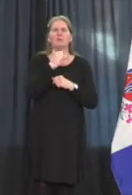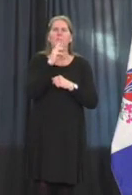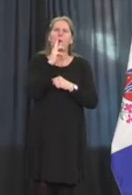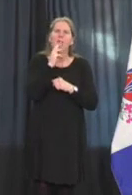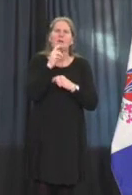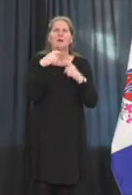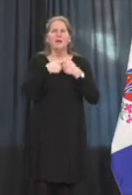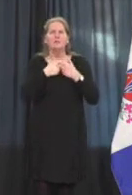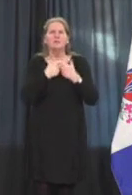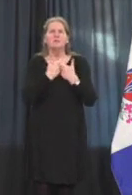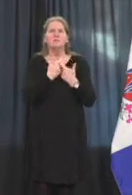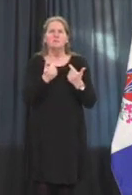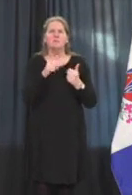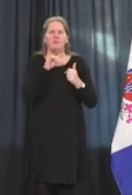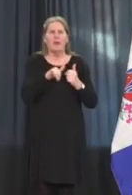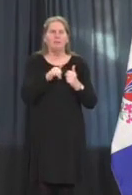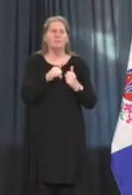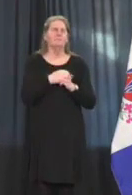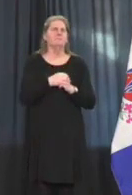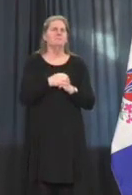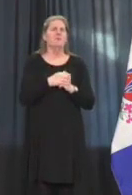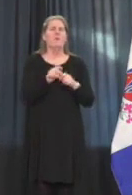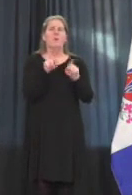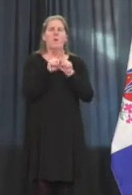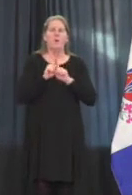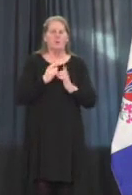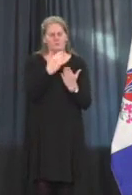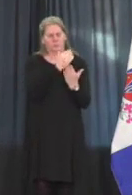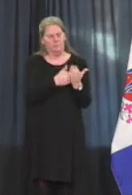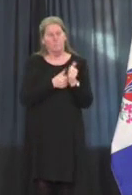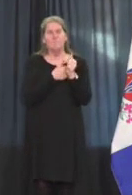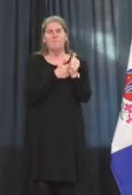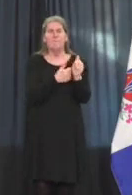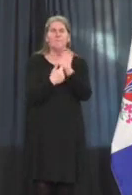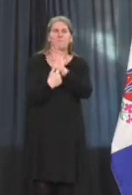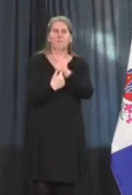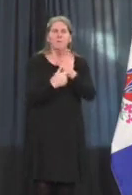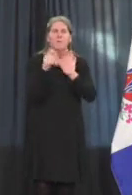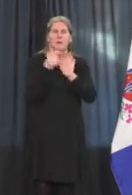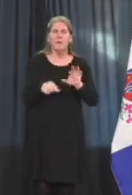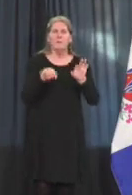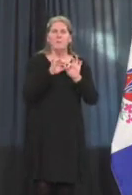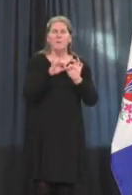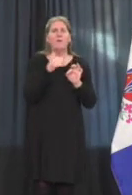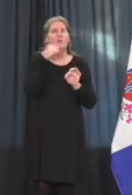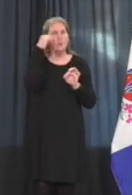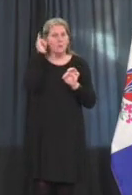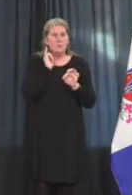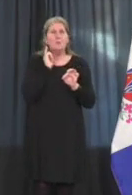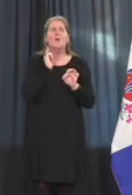THE GUIDELINES ALSO OUTLINE PROCESS AND CONSIDERATION FOR YUKON-BASED ESSENTIAL SERVICES